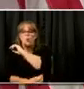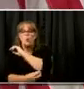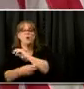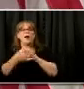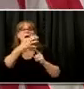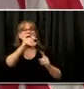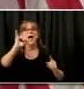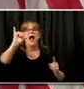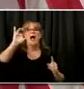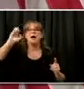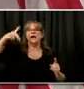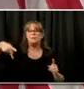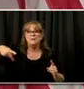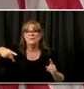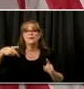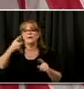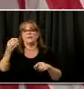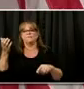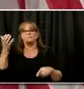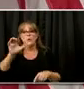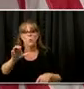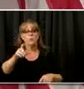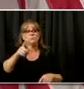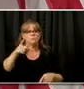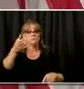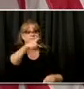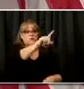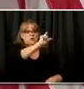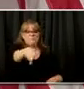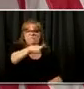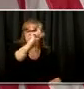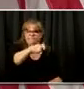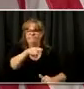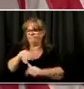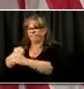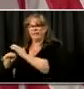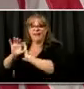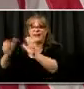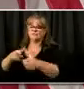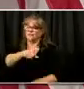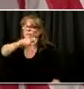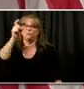uh the peak for this third wave or not that the frustrating thing about this virus is